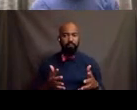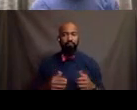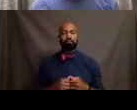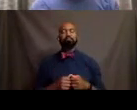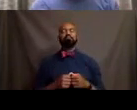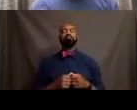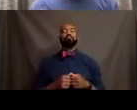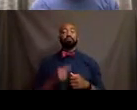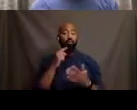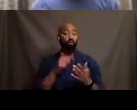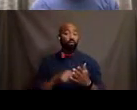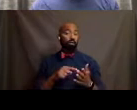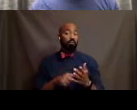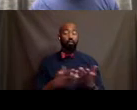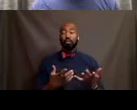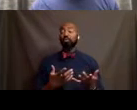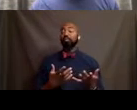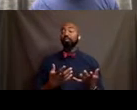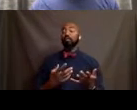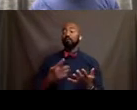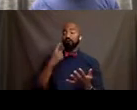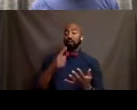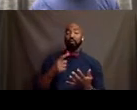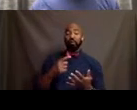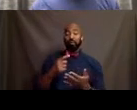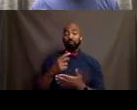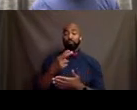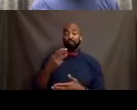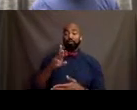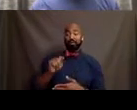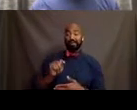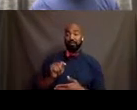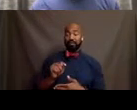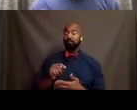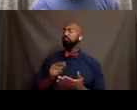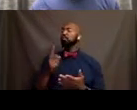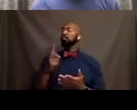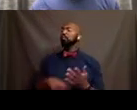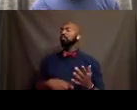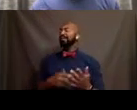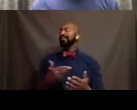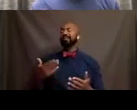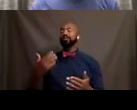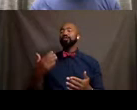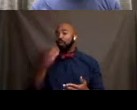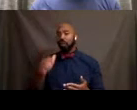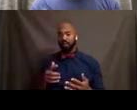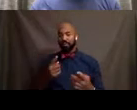that you don't want to have? So, just going along the hair piece, if someone starts testosterone,